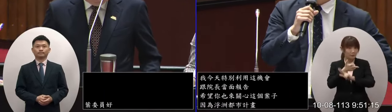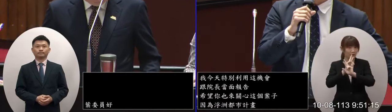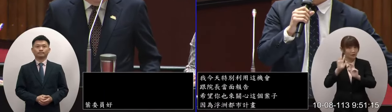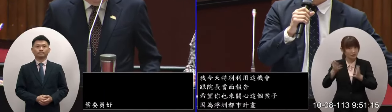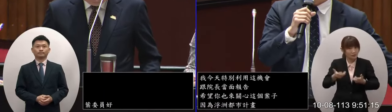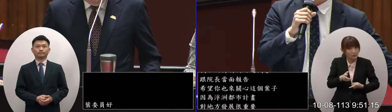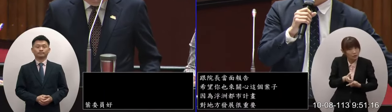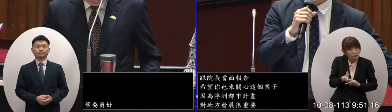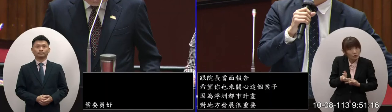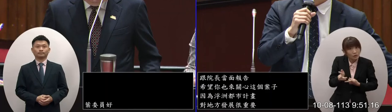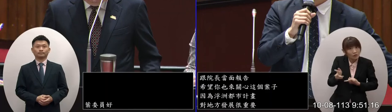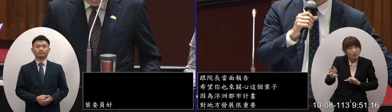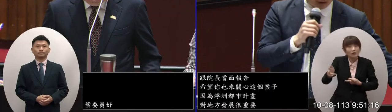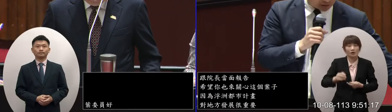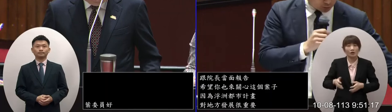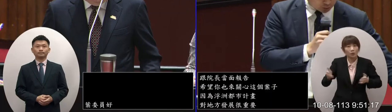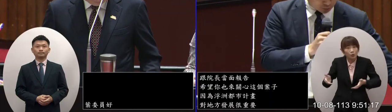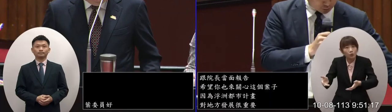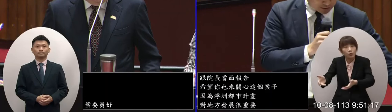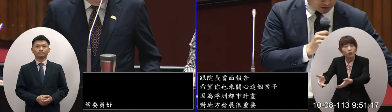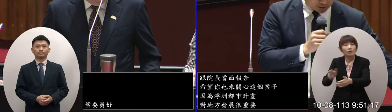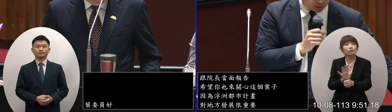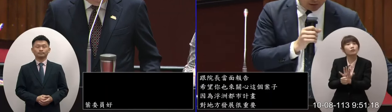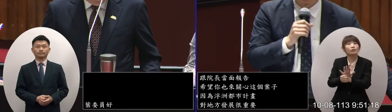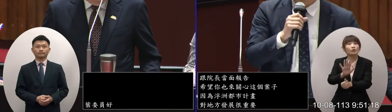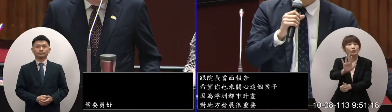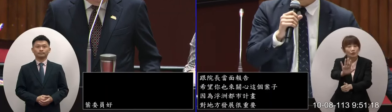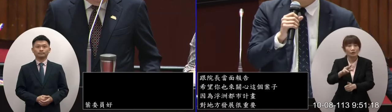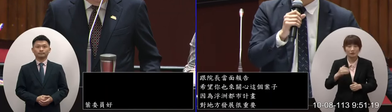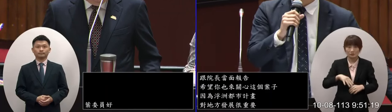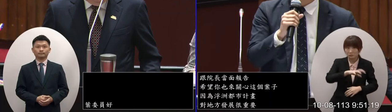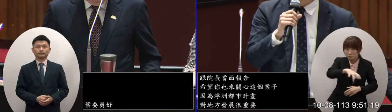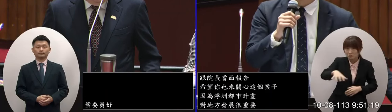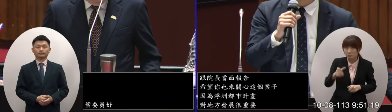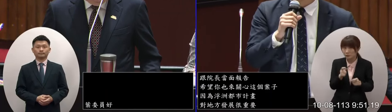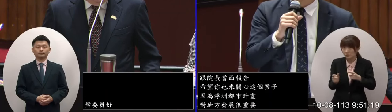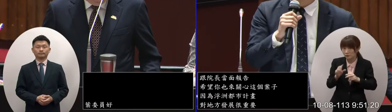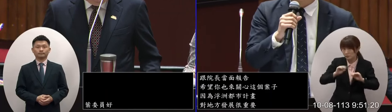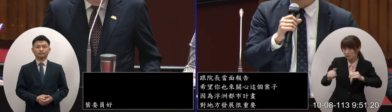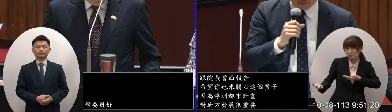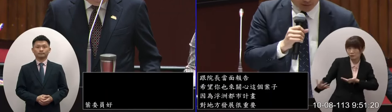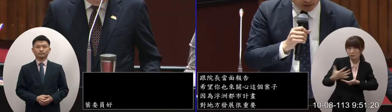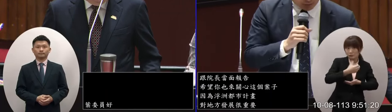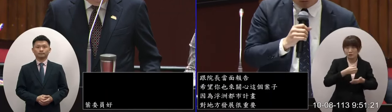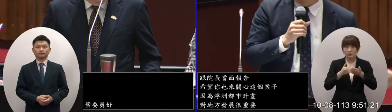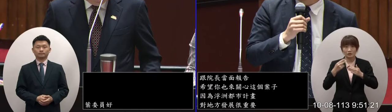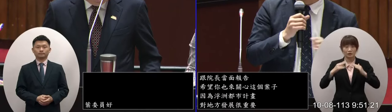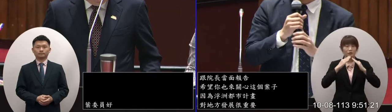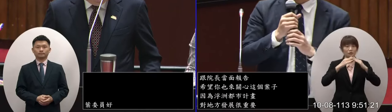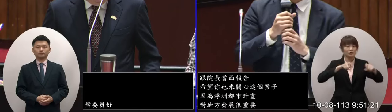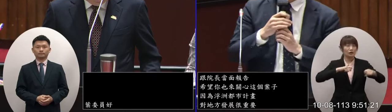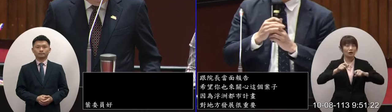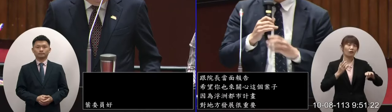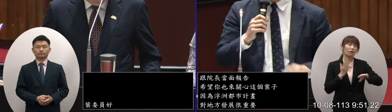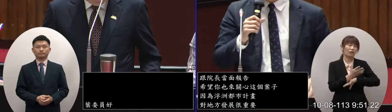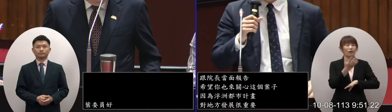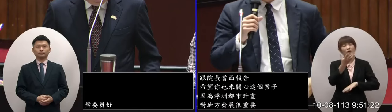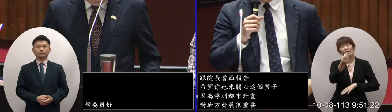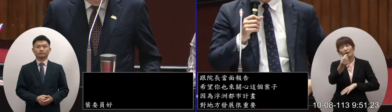, because some roads of the Taipan light rail must go through section expropriation . And then there is the fact that this urban plan has not been passed , which has caused problems in our place. There is no way to build many